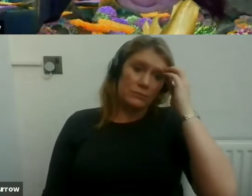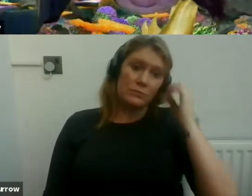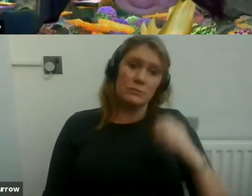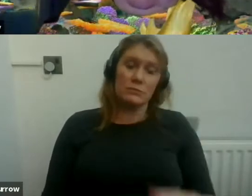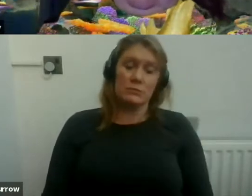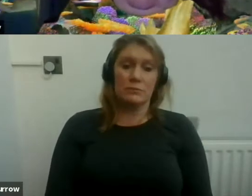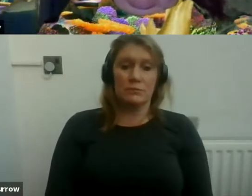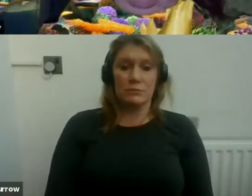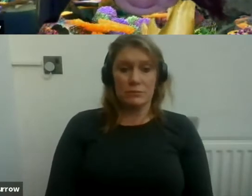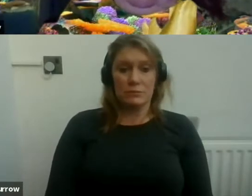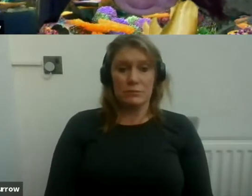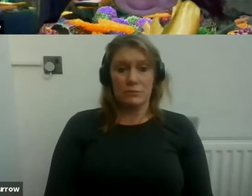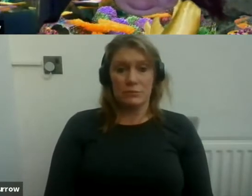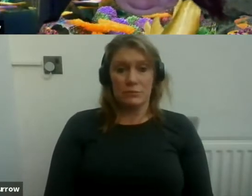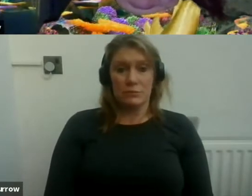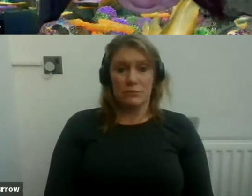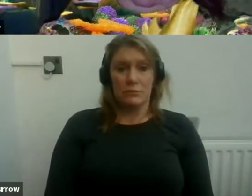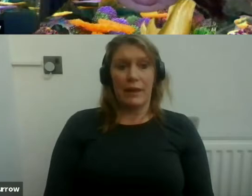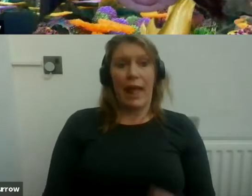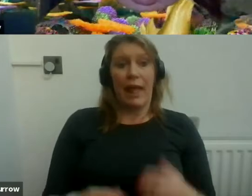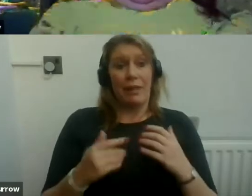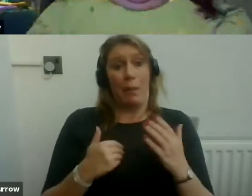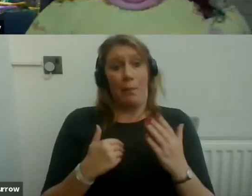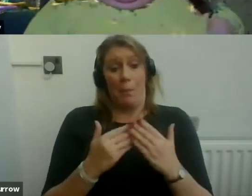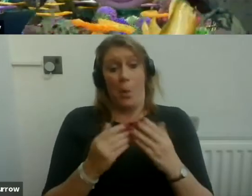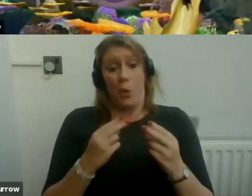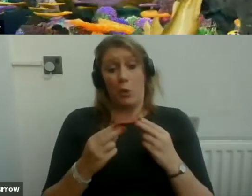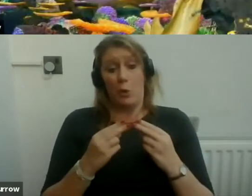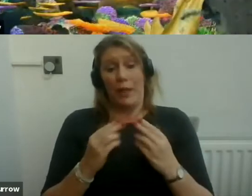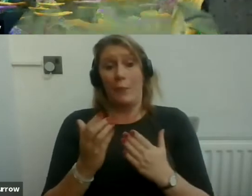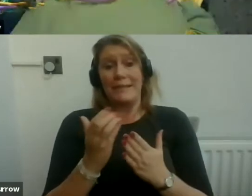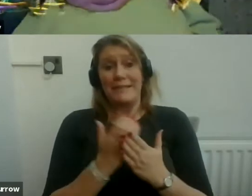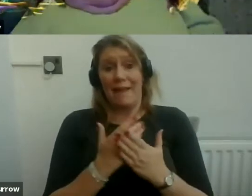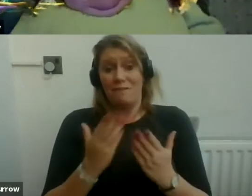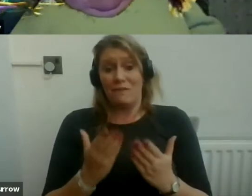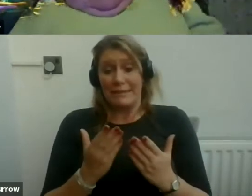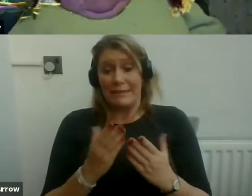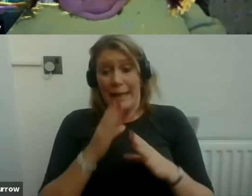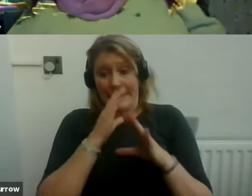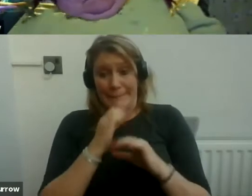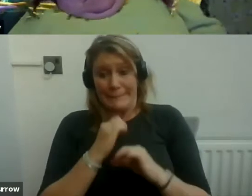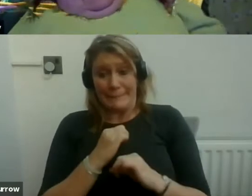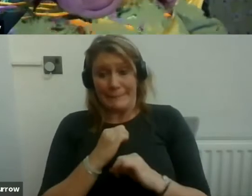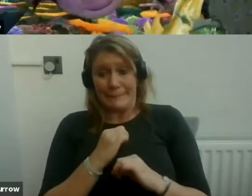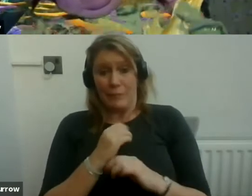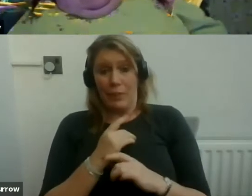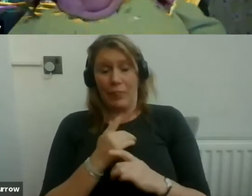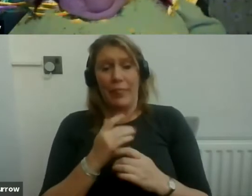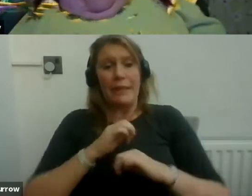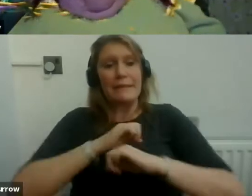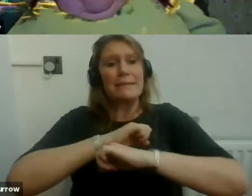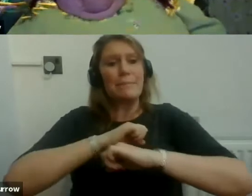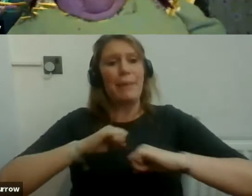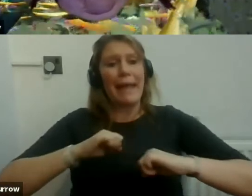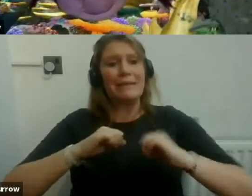I was kind of saving for today, was that the space who work closely with the BBC